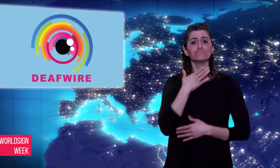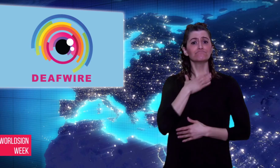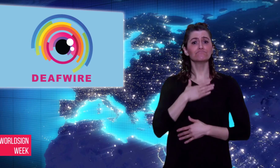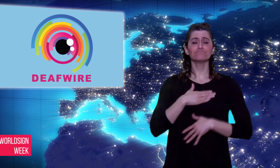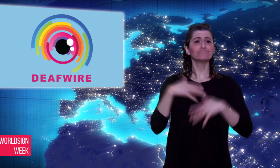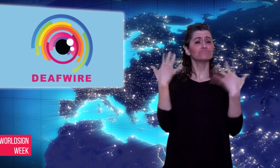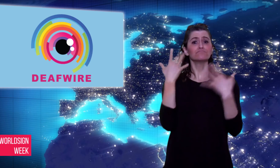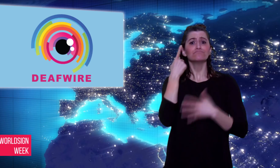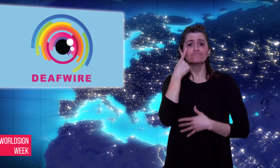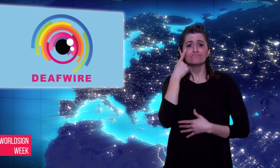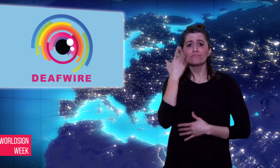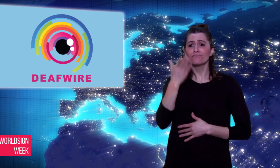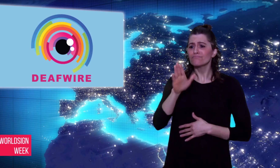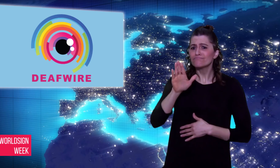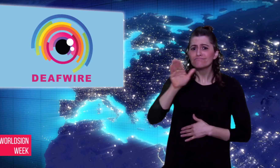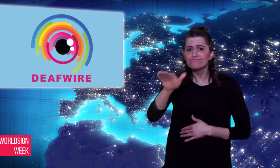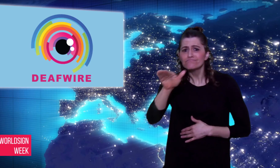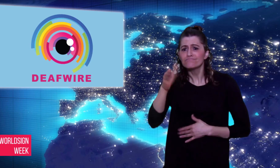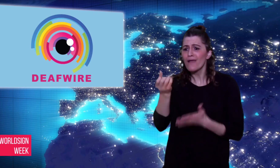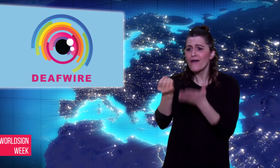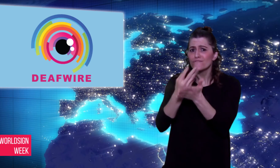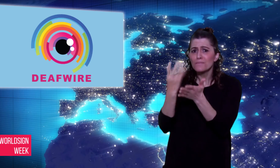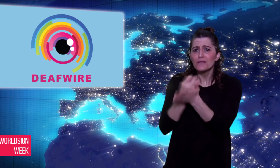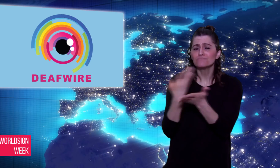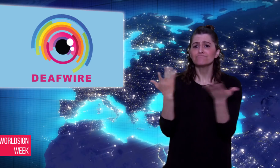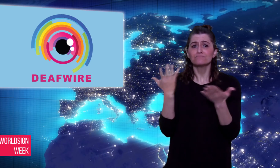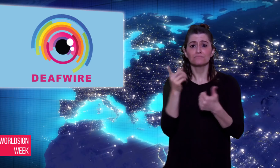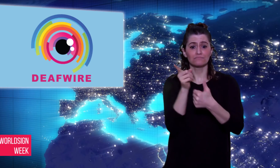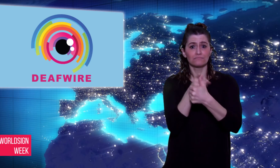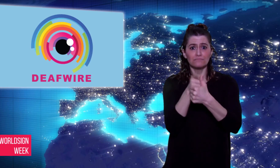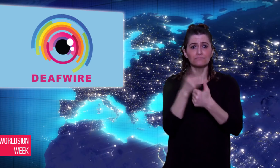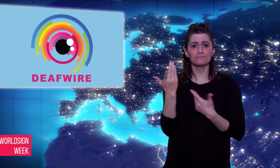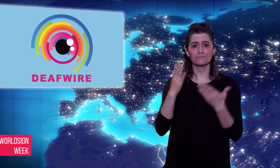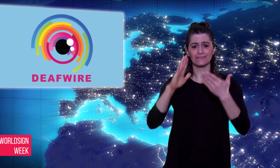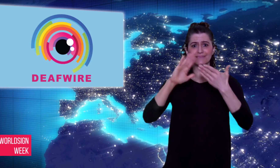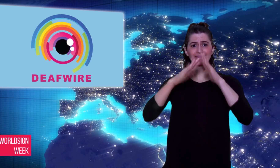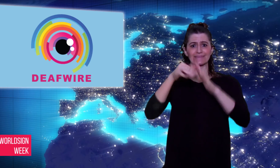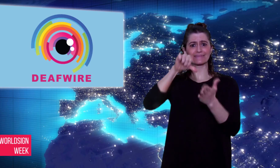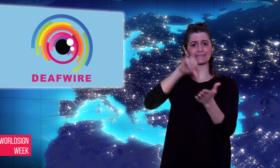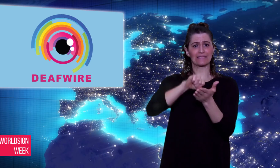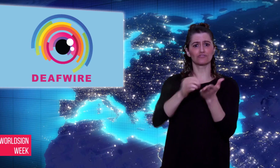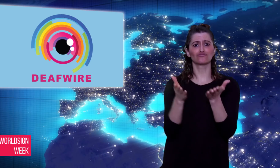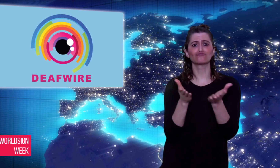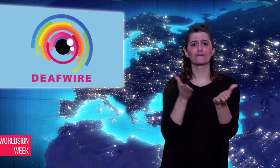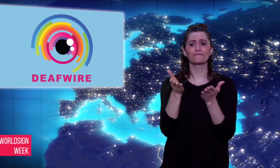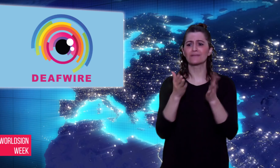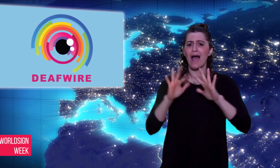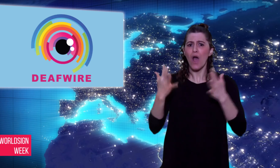services like how to find affordable